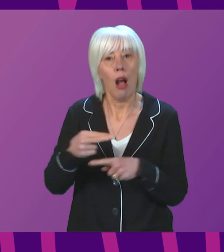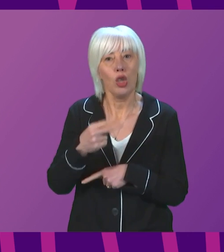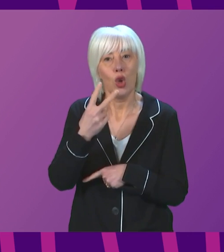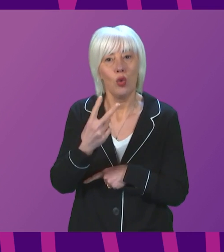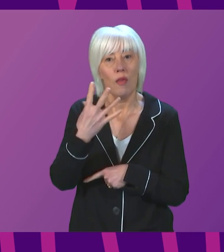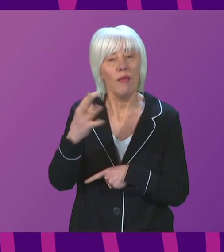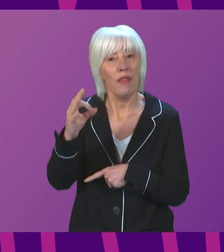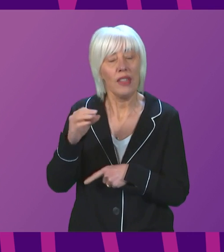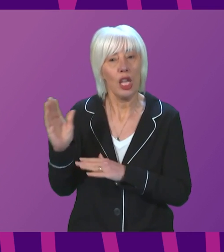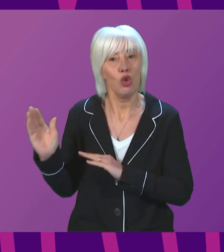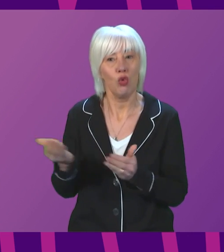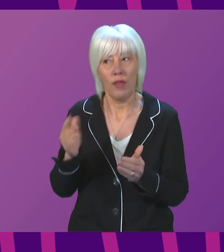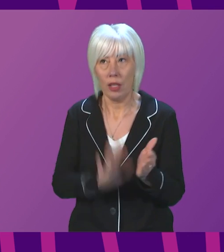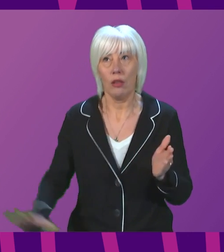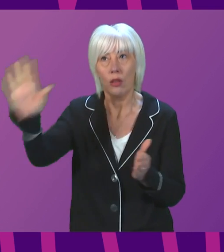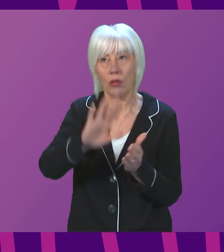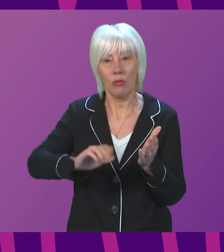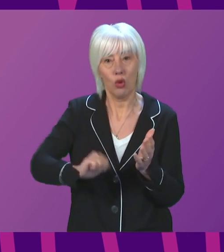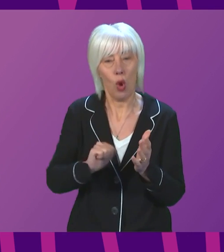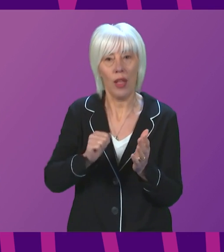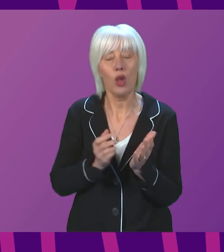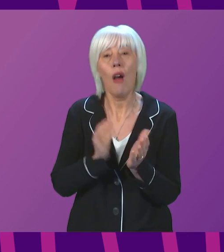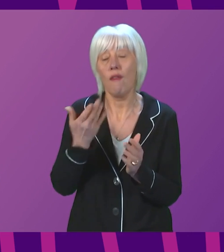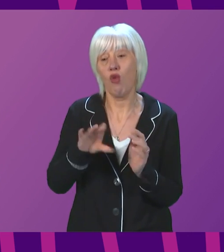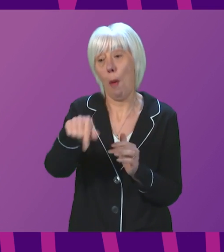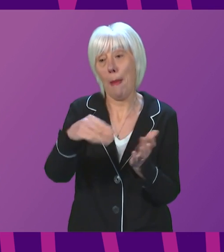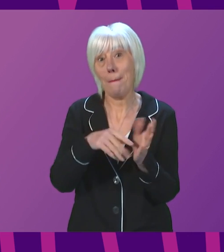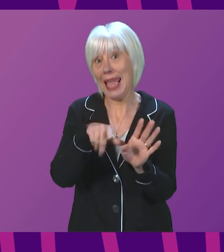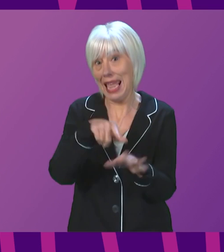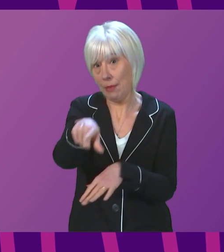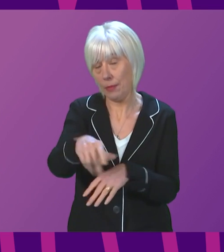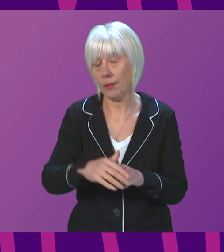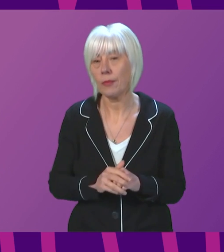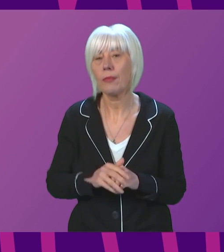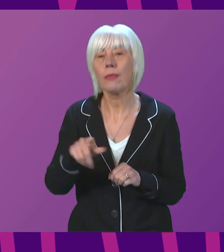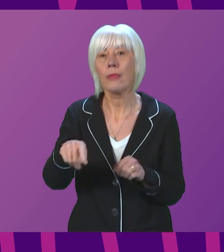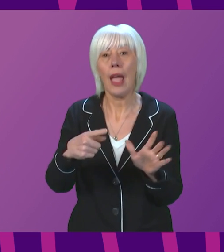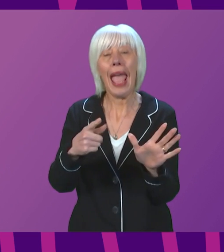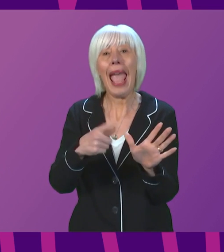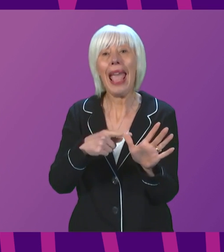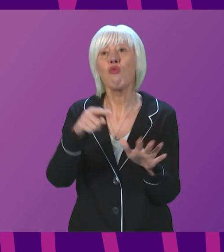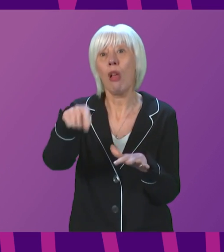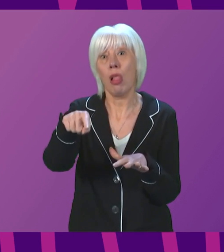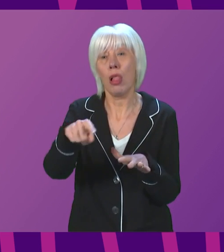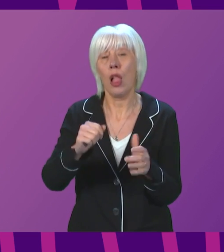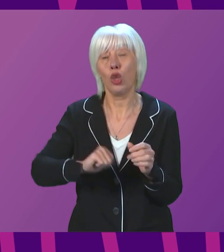services across Scotland from May of this year. In April, the Scottish National Party Government will take charge of Scotland’s railways.